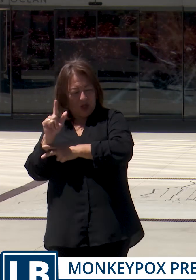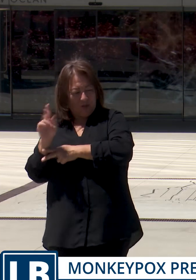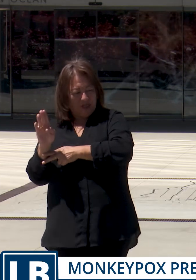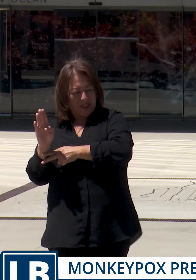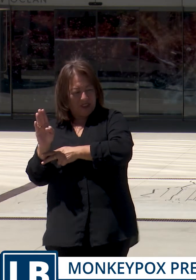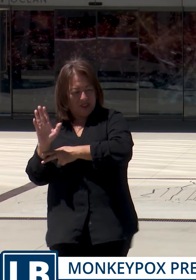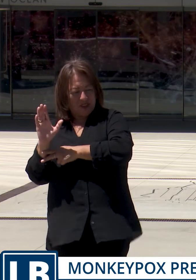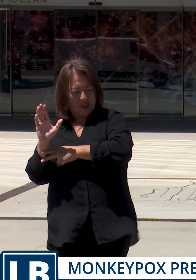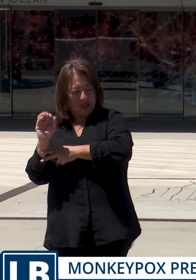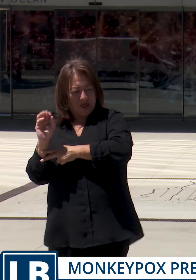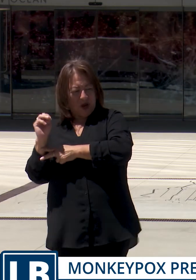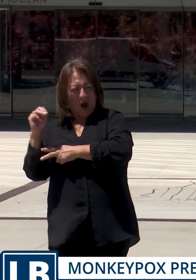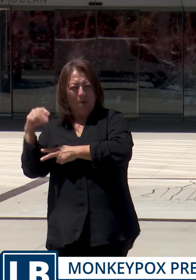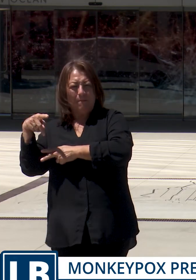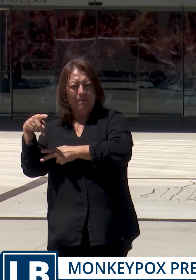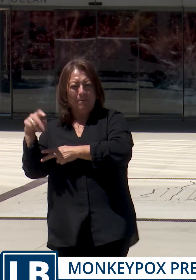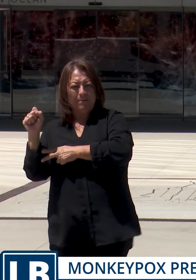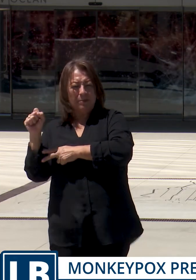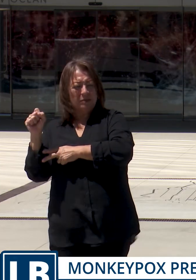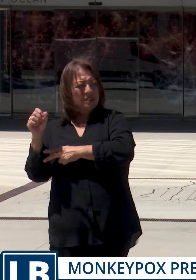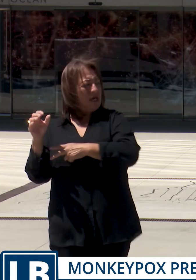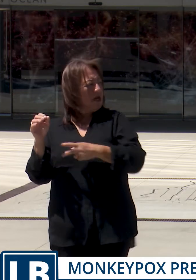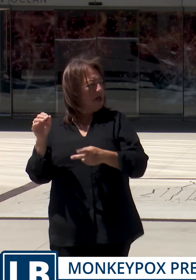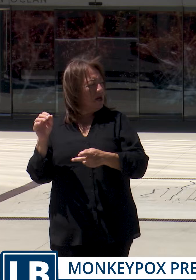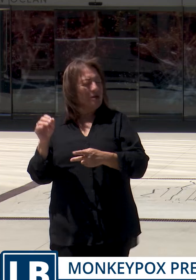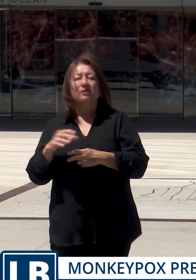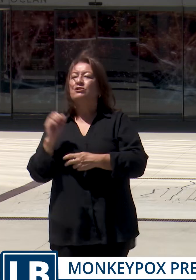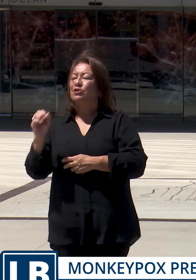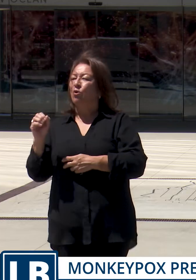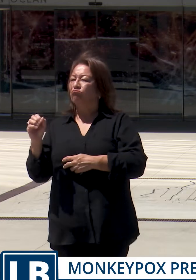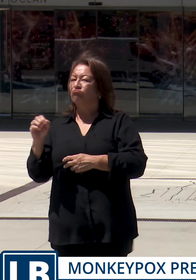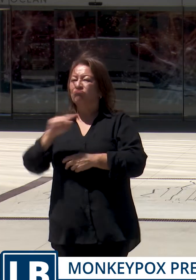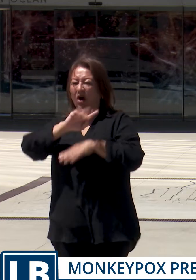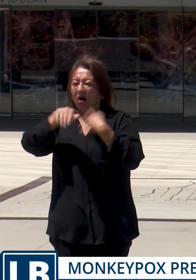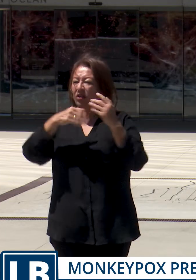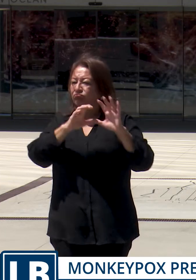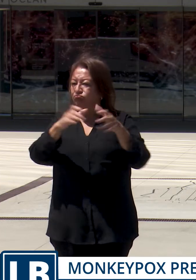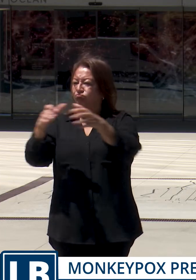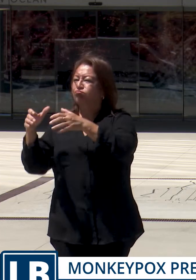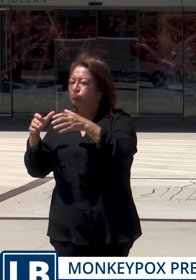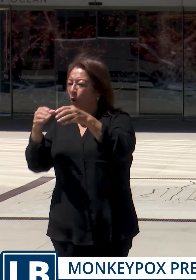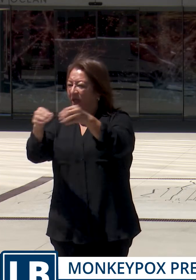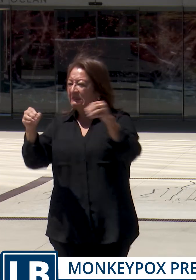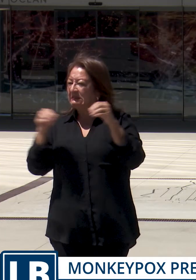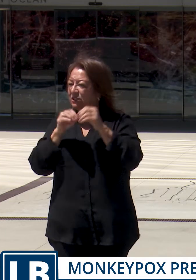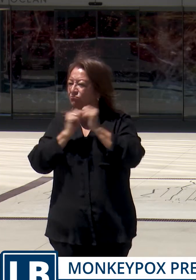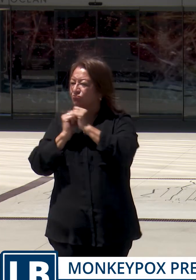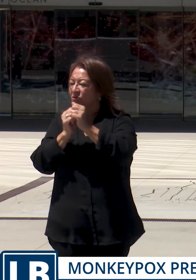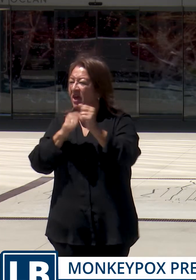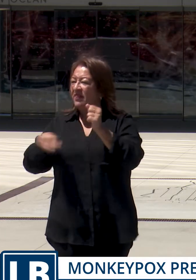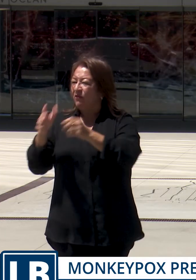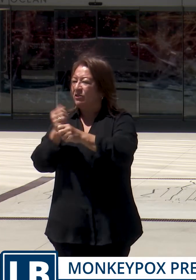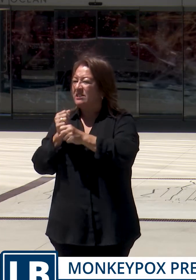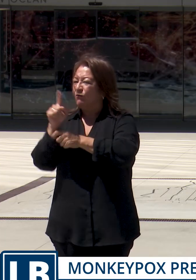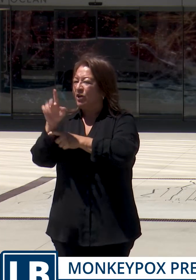the care clinic sorry um so all of those uh organizations uh have received a hundred doses